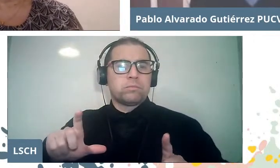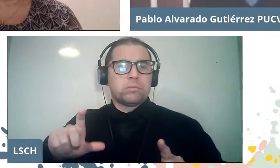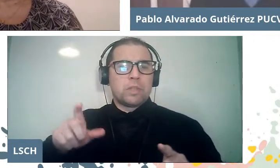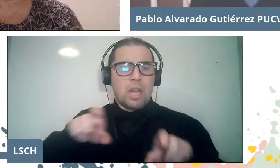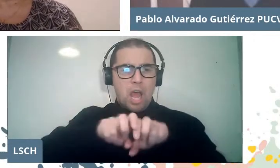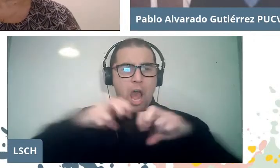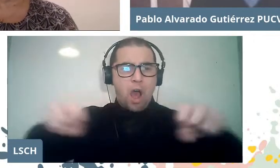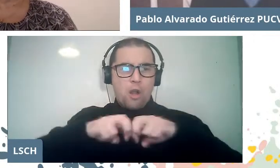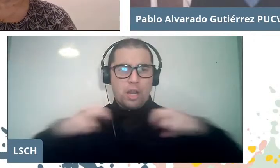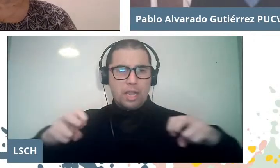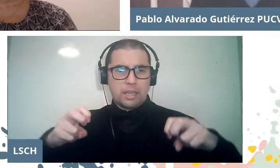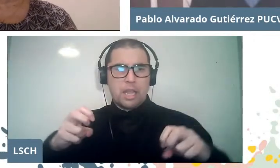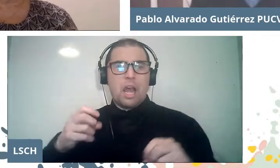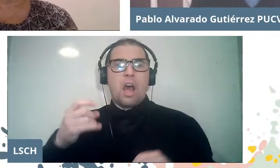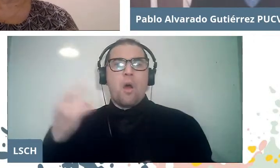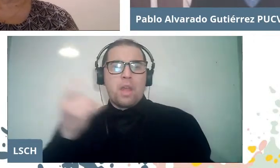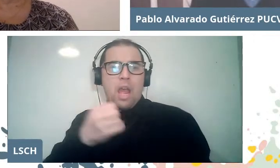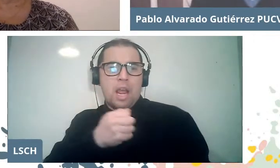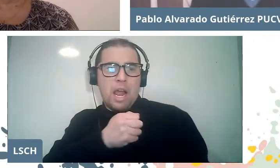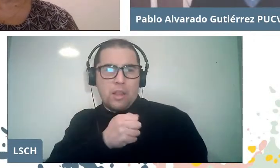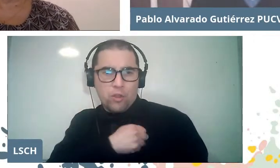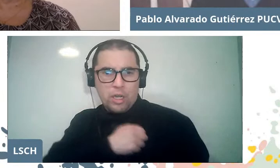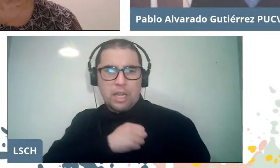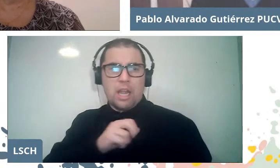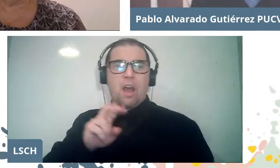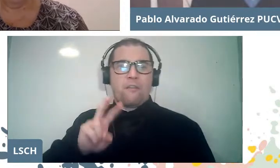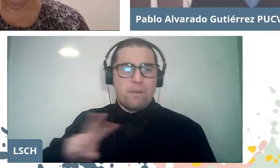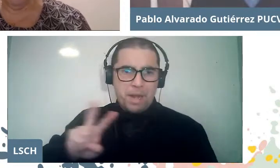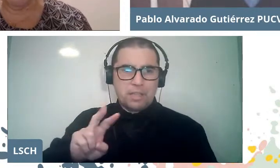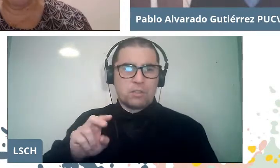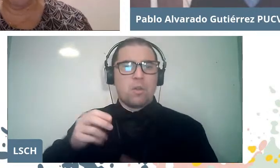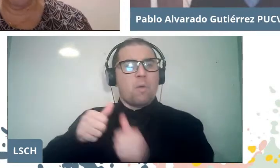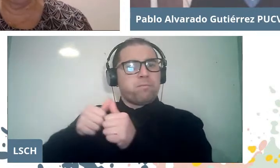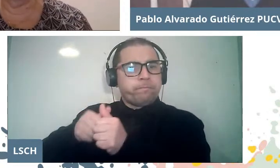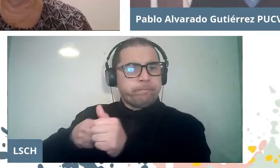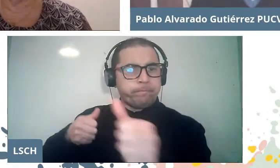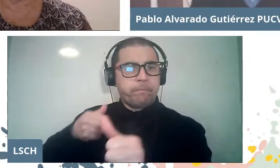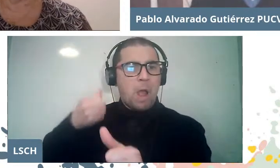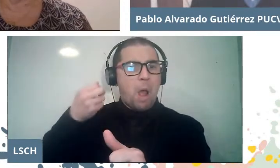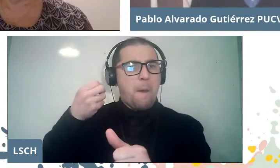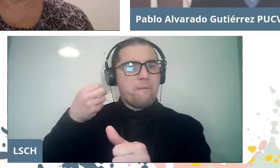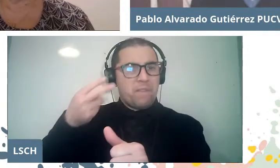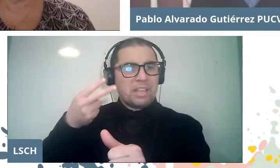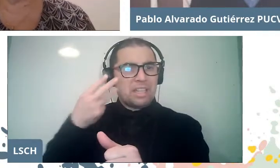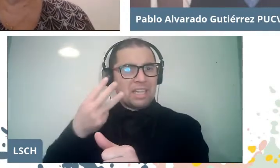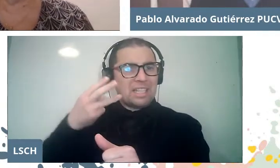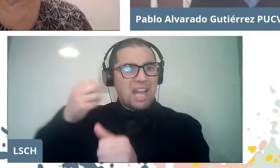of the pontificia universidad católica de Valparaíso for more than 23 years.